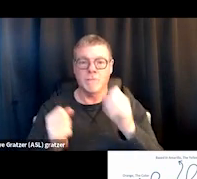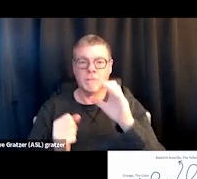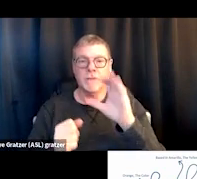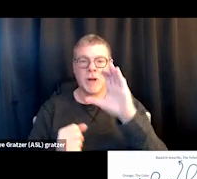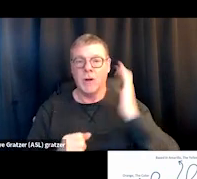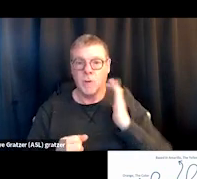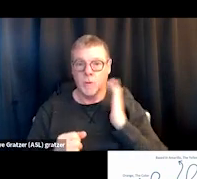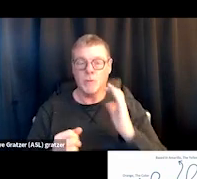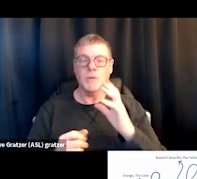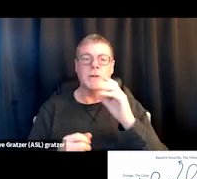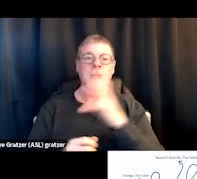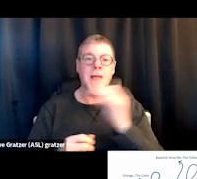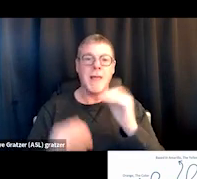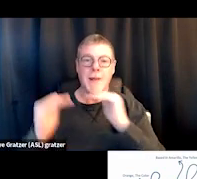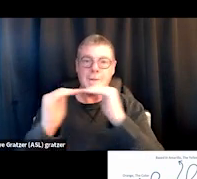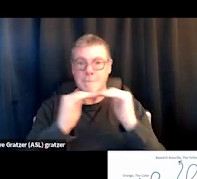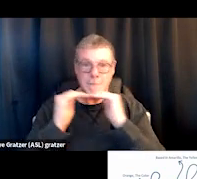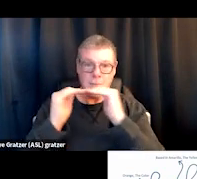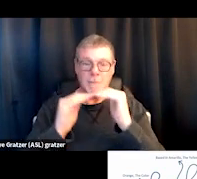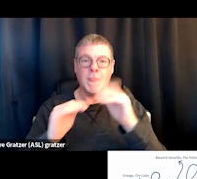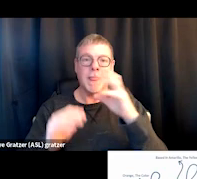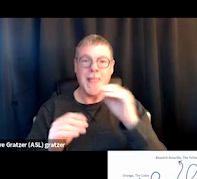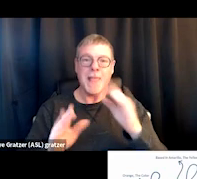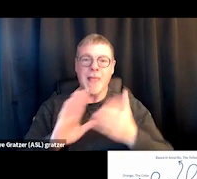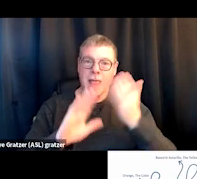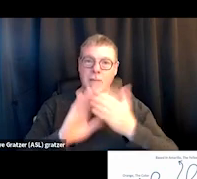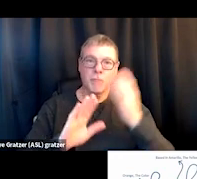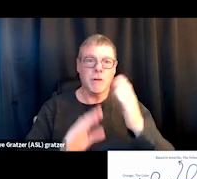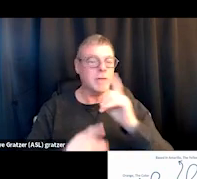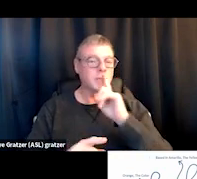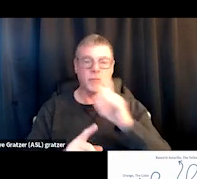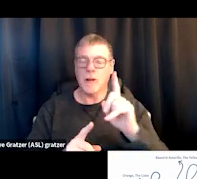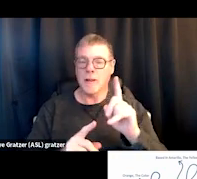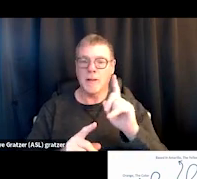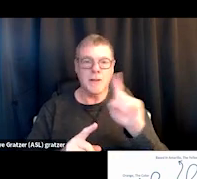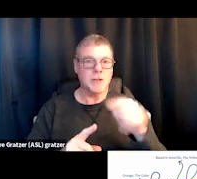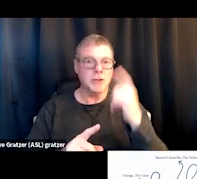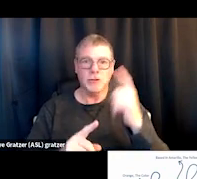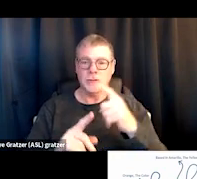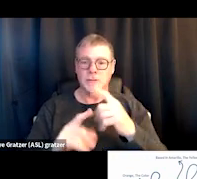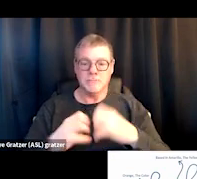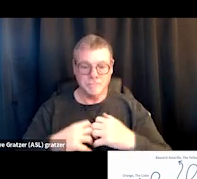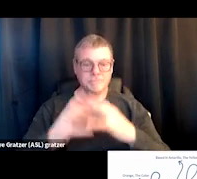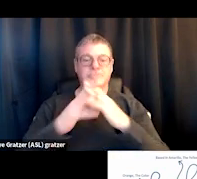and/or people that were in our operations team that were really just organic from the ashes recovery people,